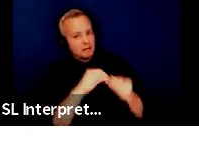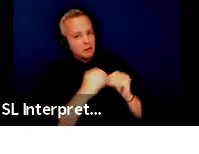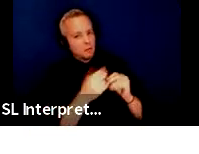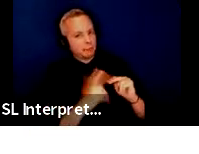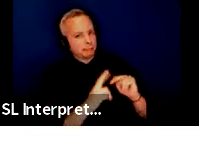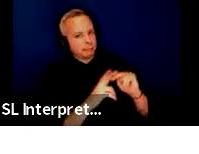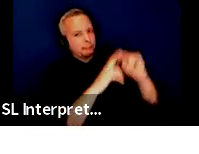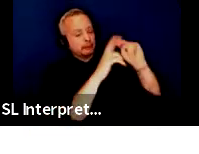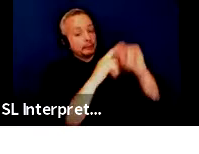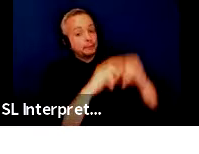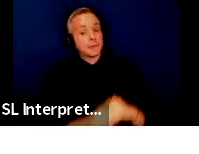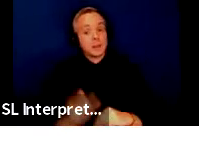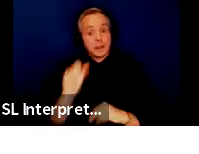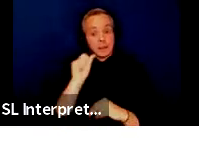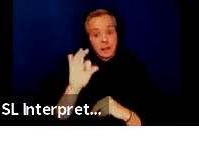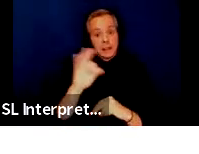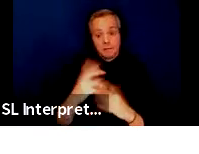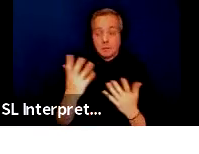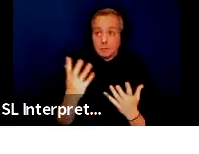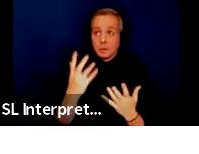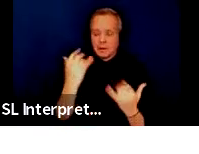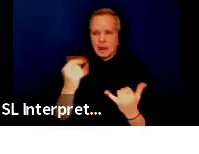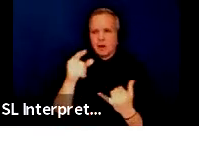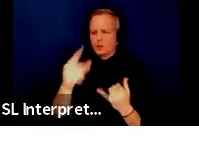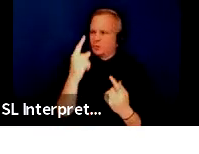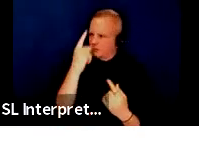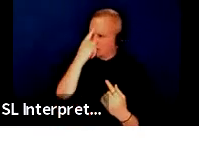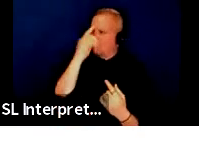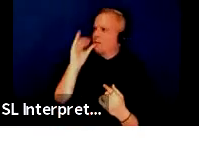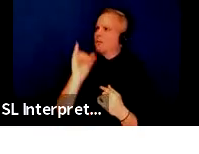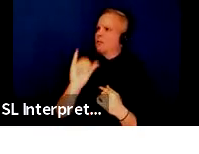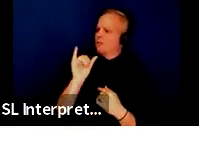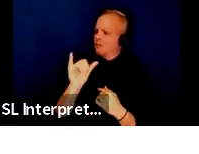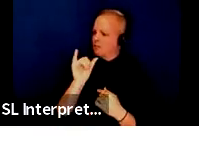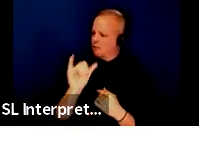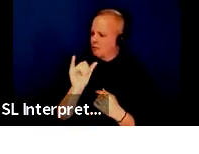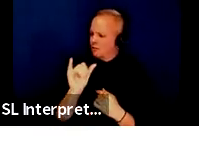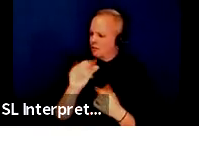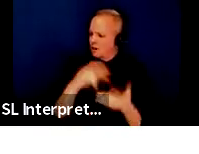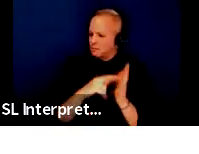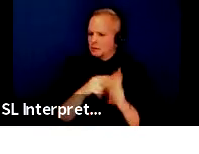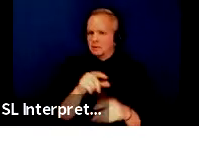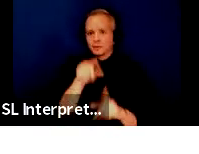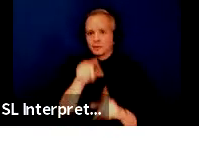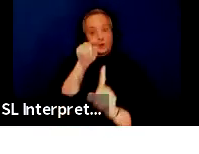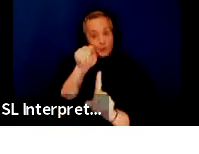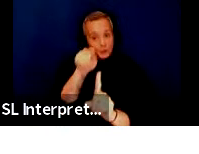IF YOU REALLY THINK ABOUT IT FOR A MINUTE, YOU ACTUALLY PROBABLY KNOW SOMEONE WITH A DISABILITY.